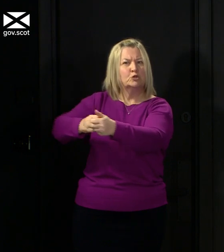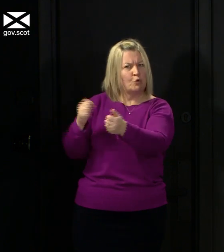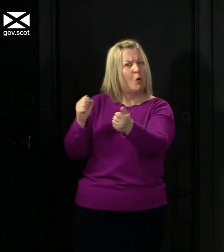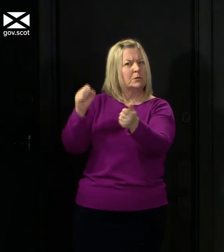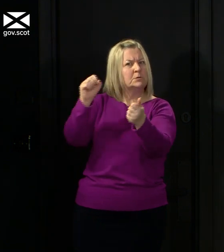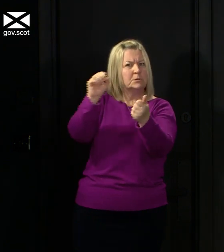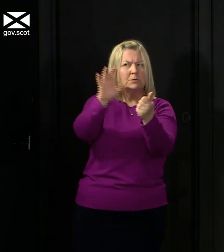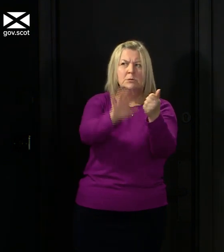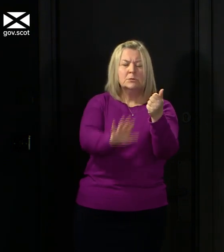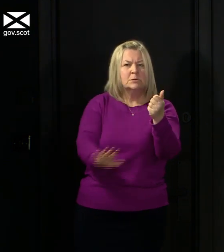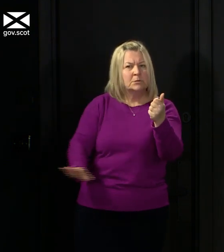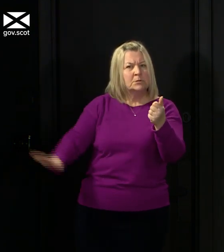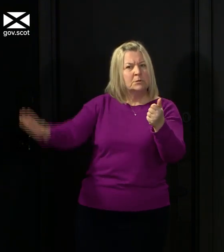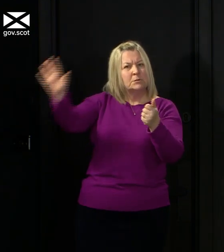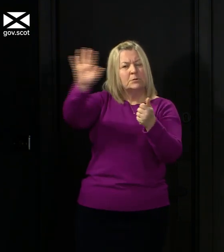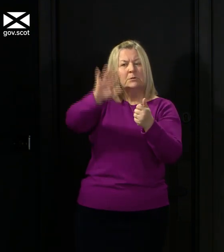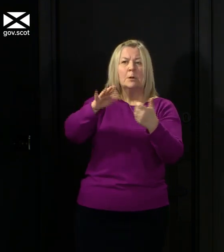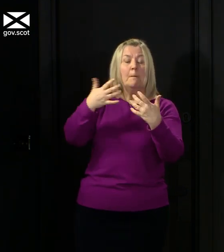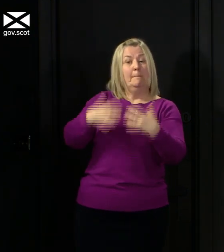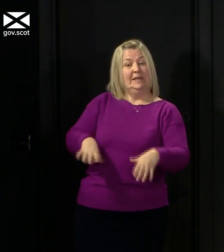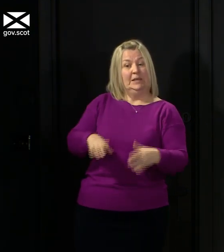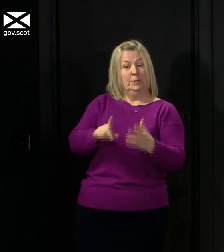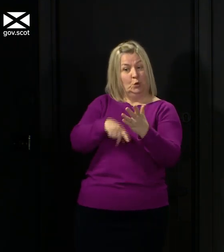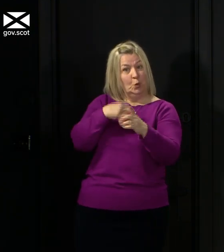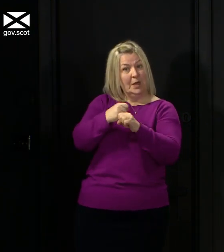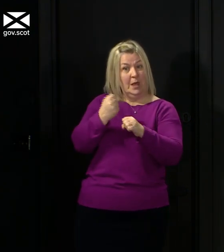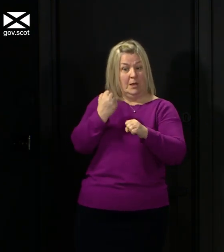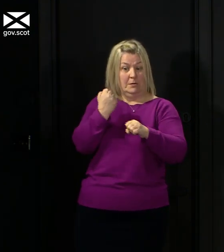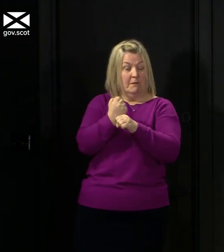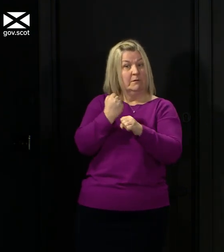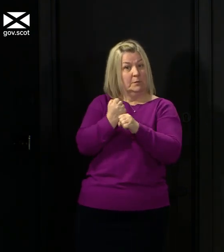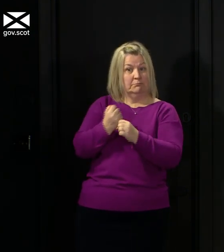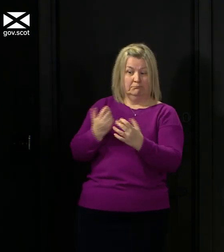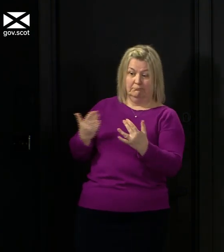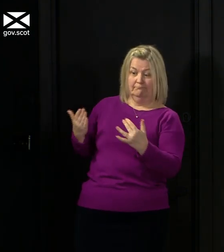made by the UK Government that has resulted in consequential funding for the Scottish